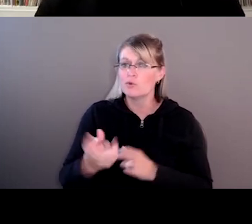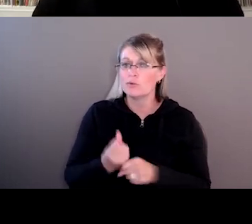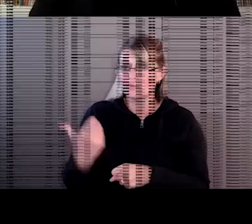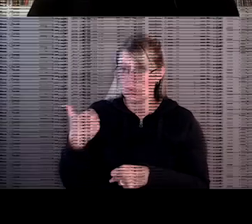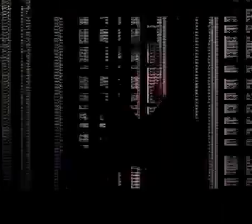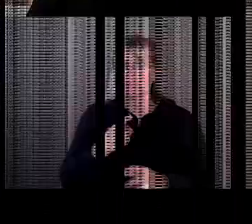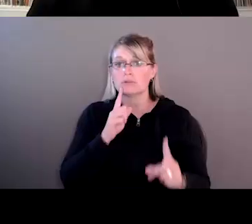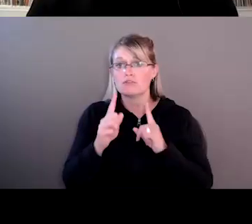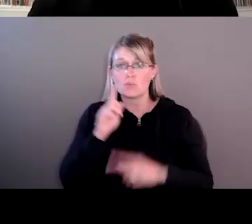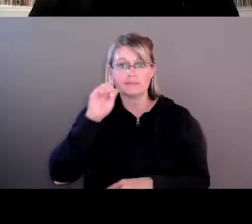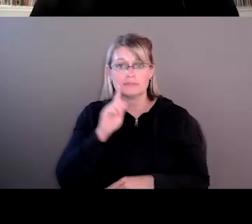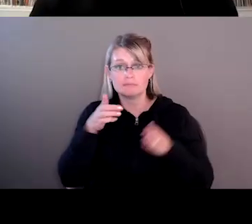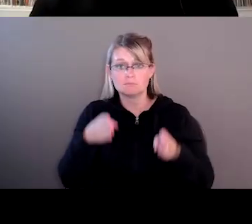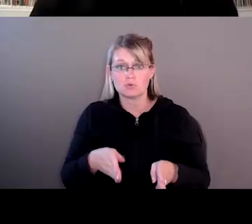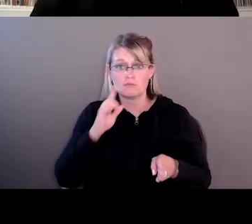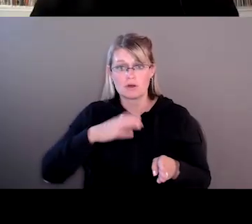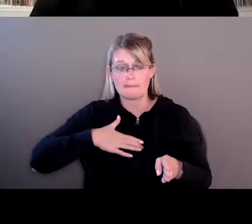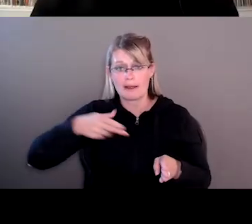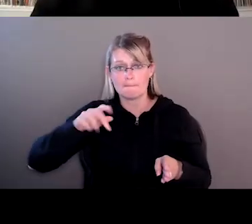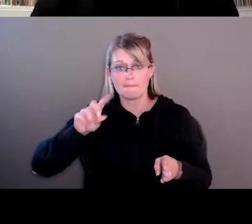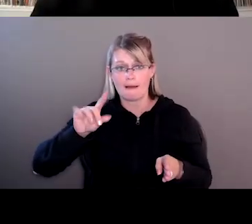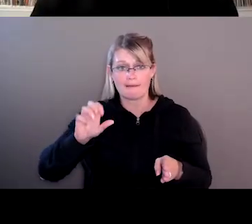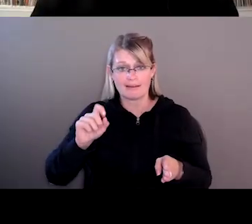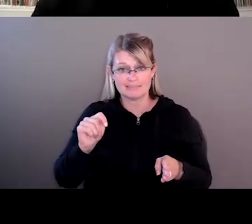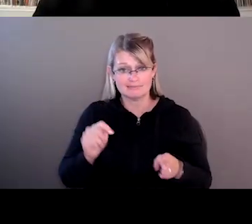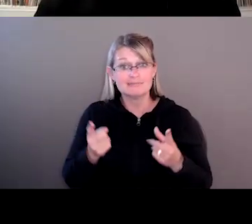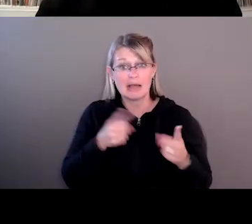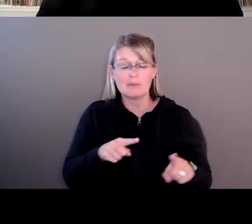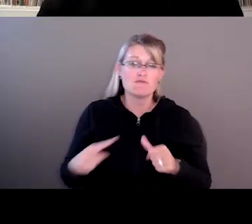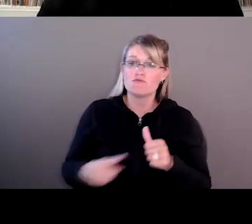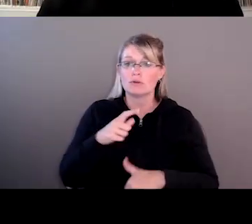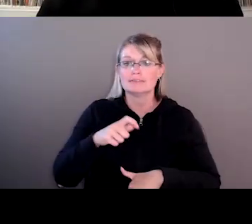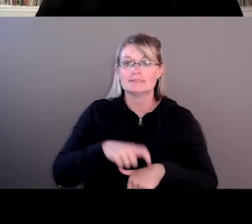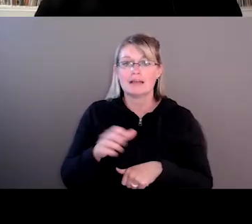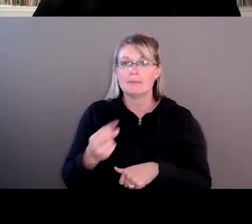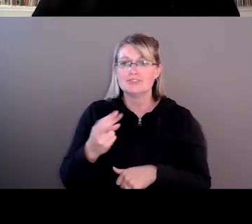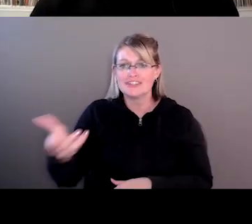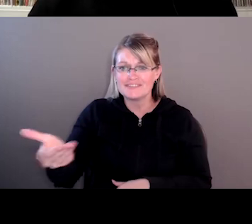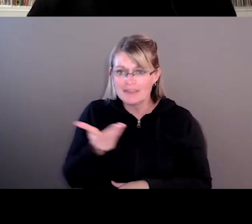a deaf guest for my podcast. Turns out it was the first time she had been invited to a guest